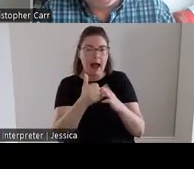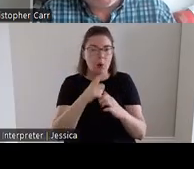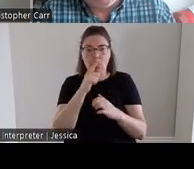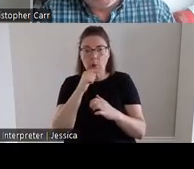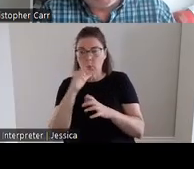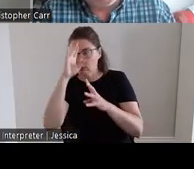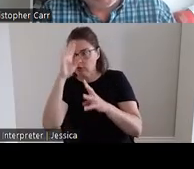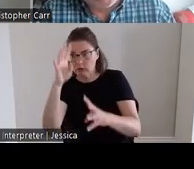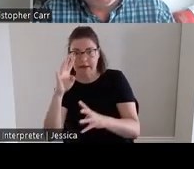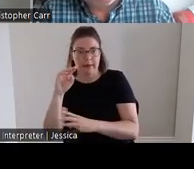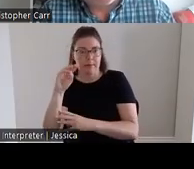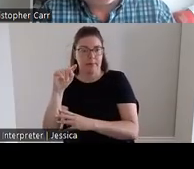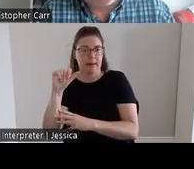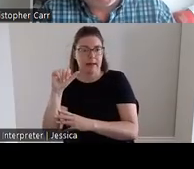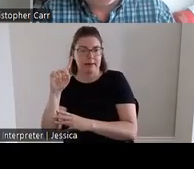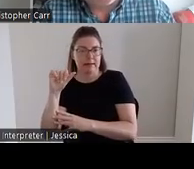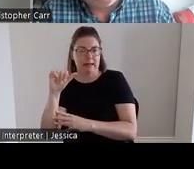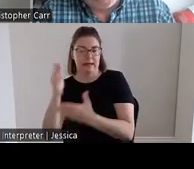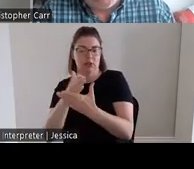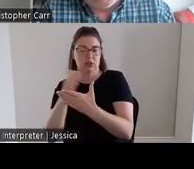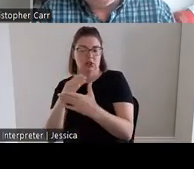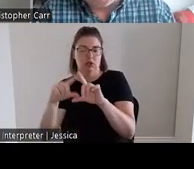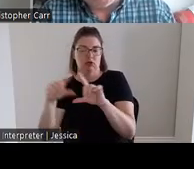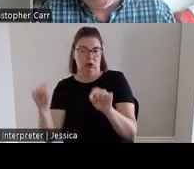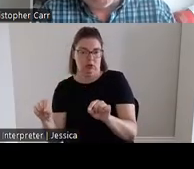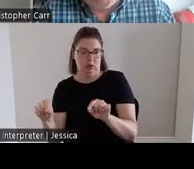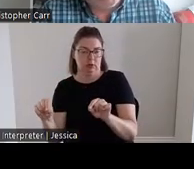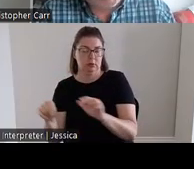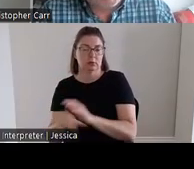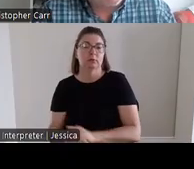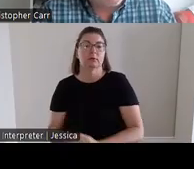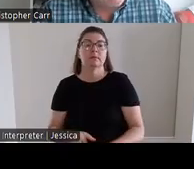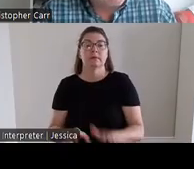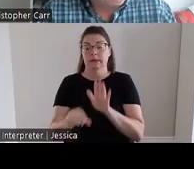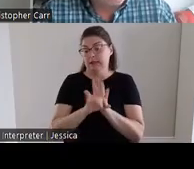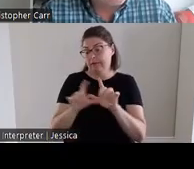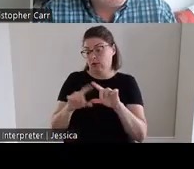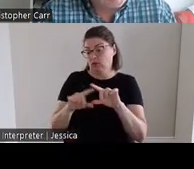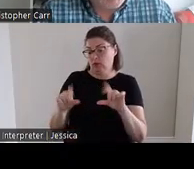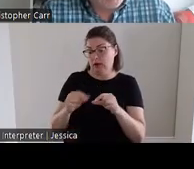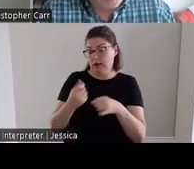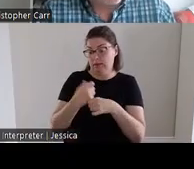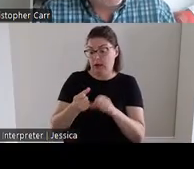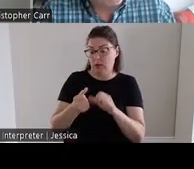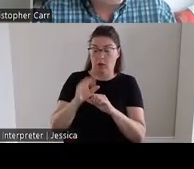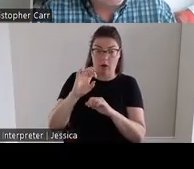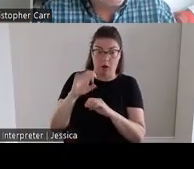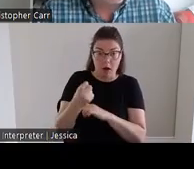in a shared record environment, identifying records created by ONIX feeds, or fields